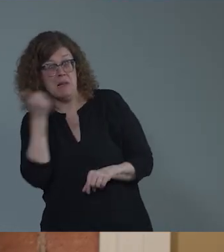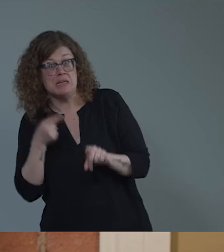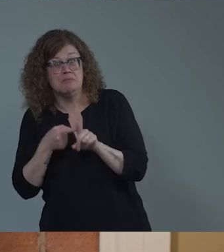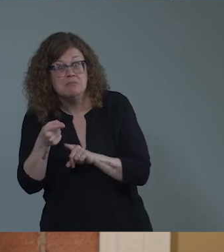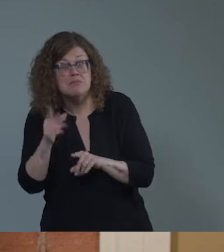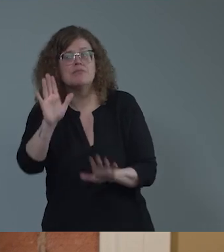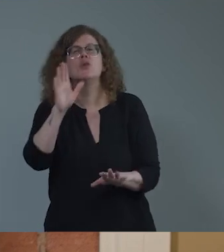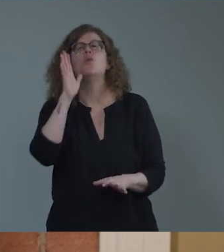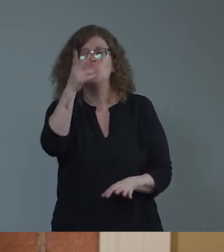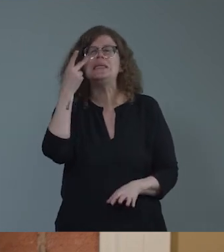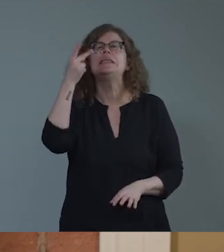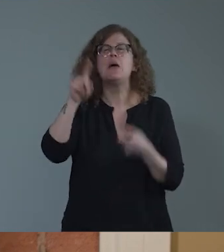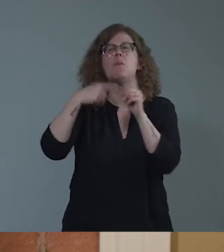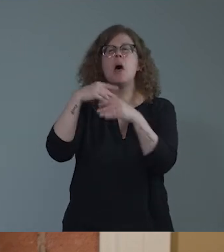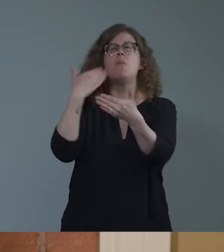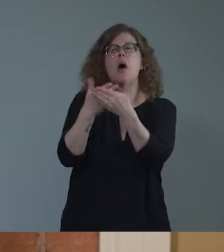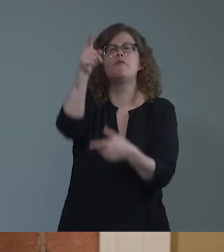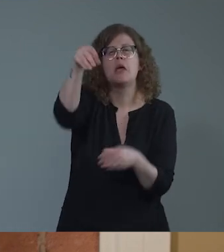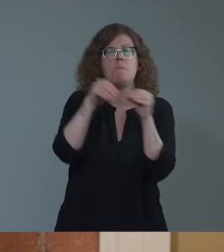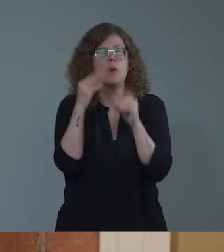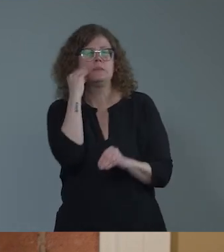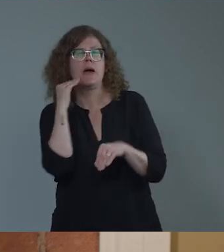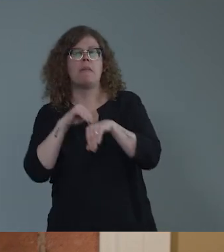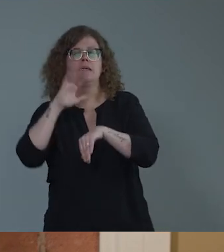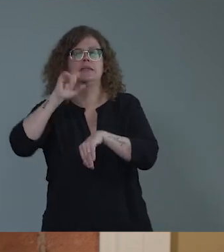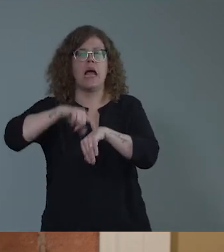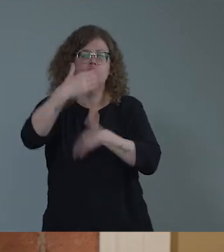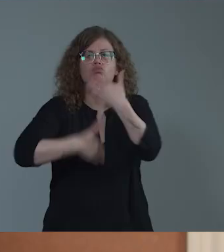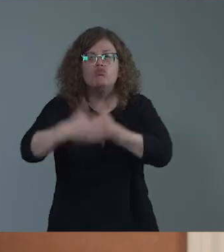maybe you'll be less and less interested in applying for that type of call.